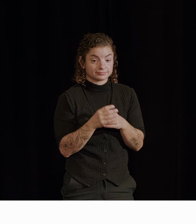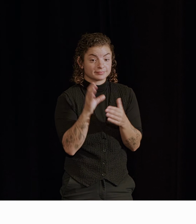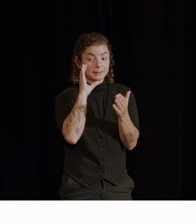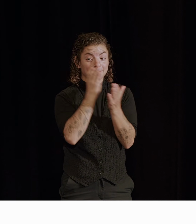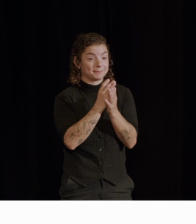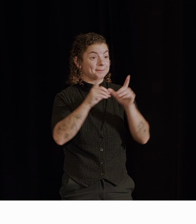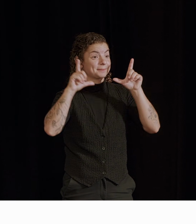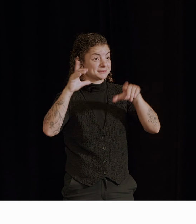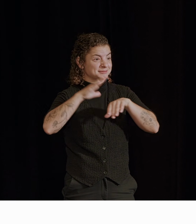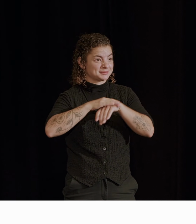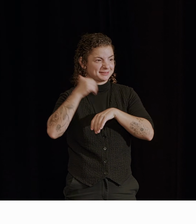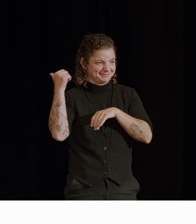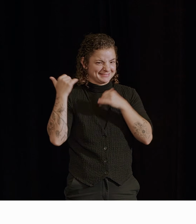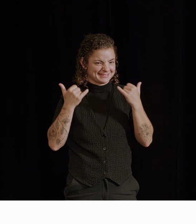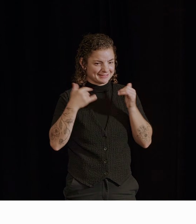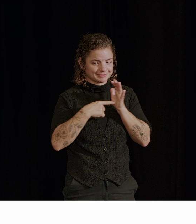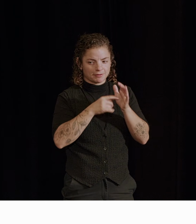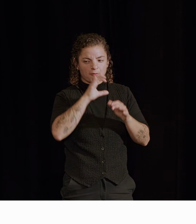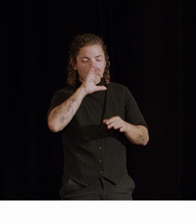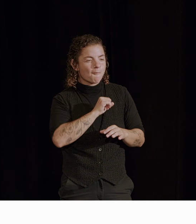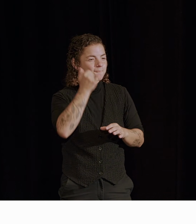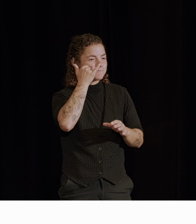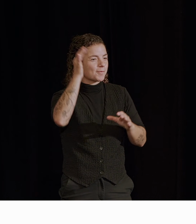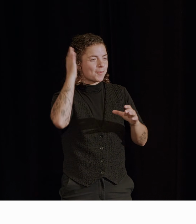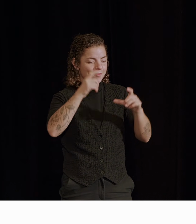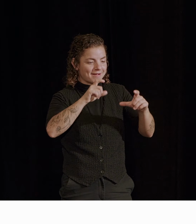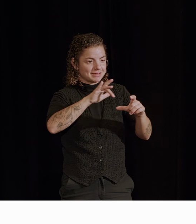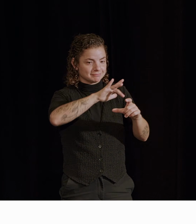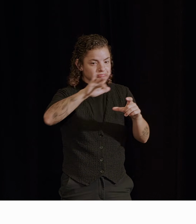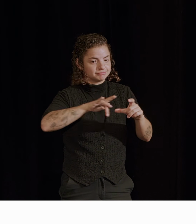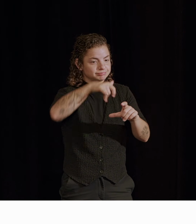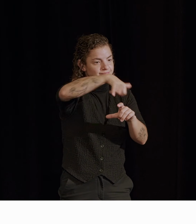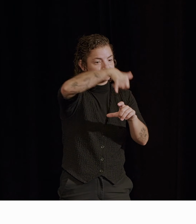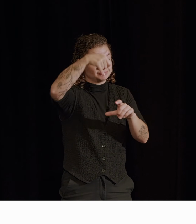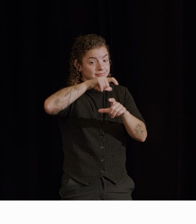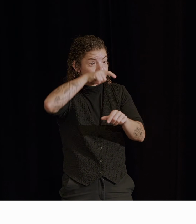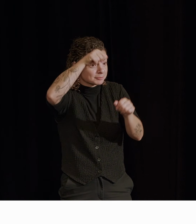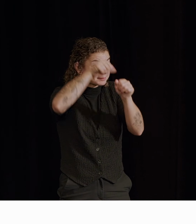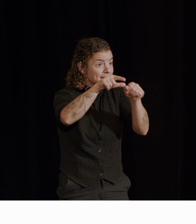How many of you in the audience remember these? If you raise your hand, if you, okay, good.